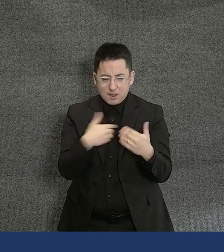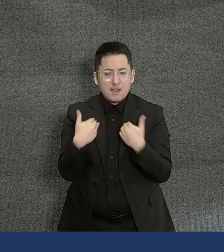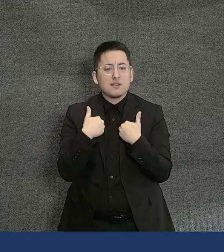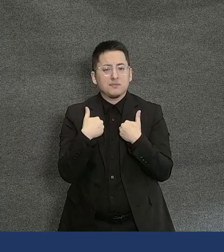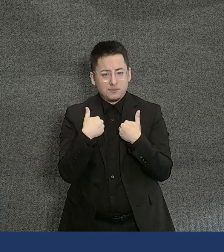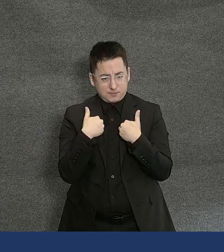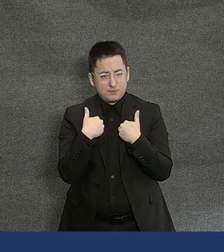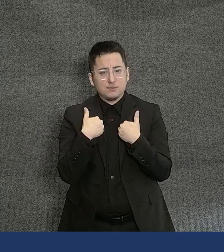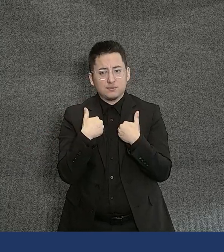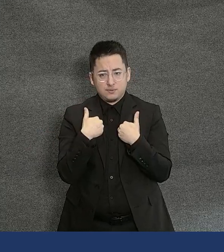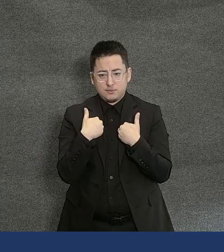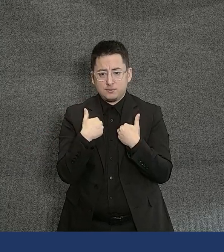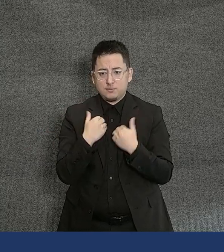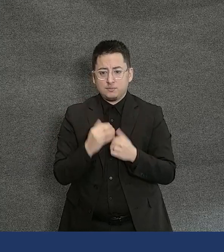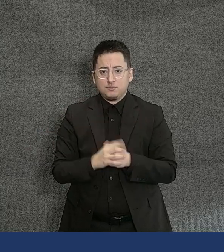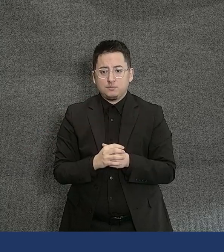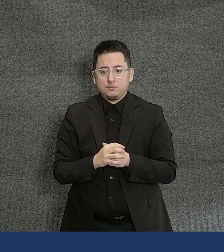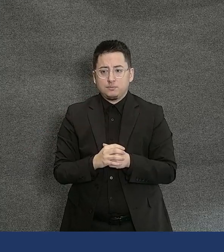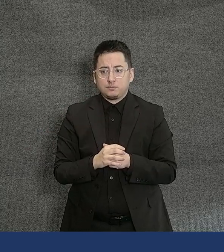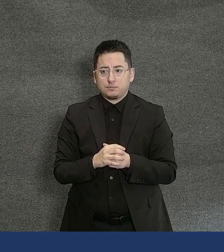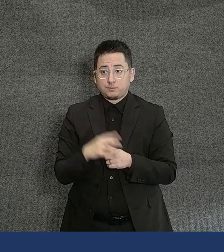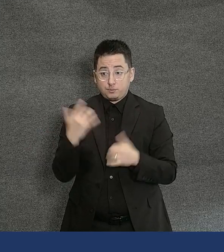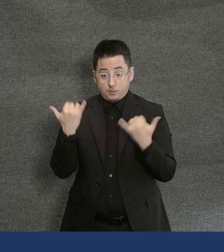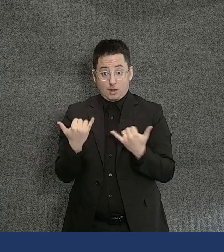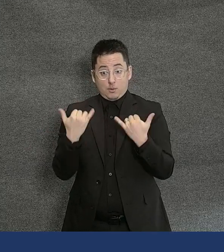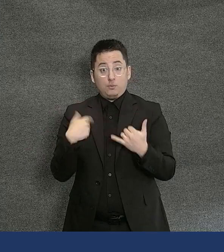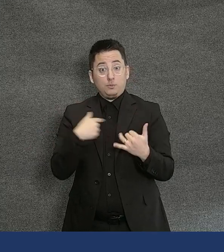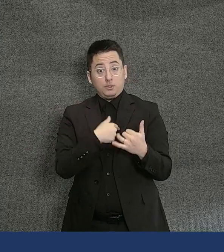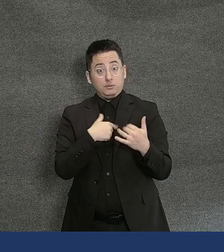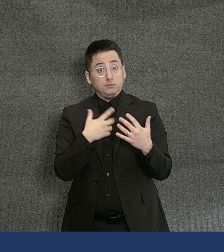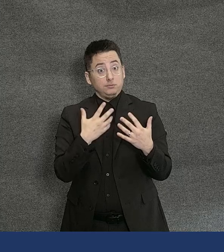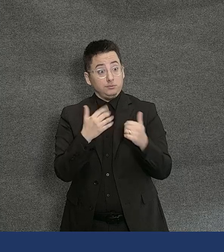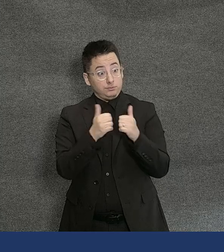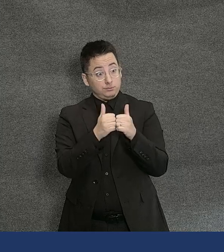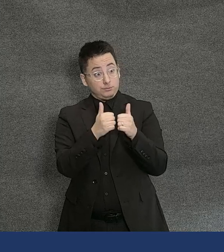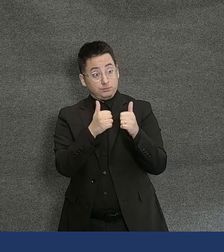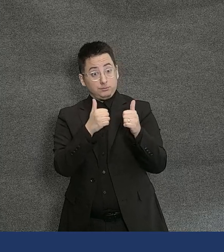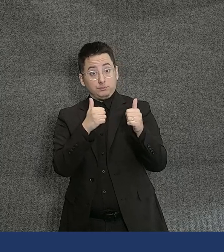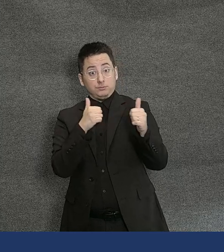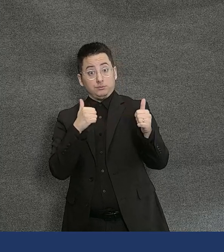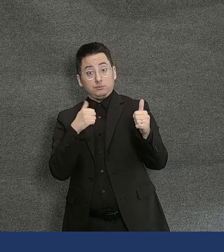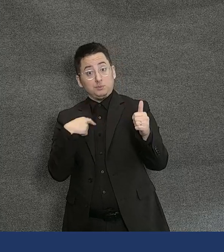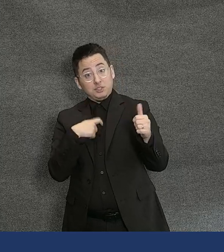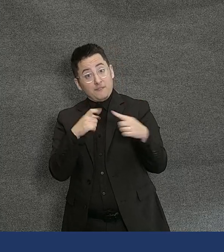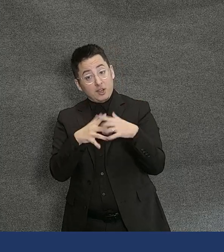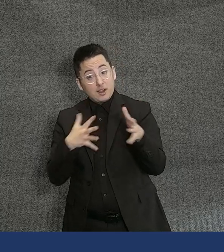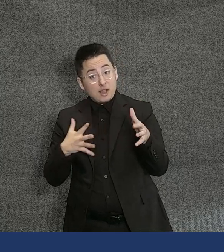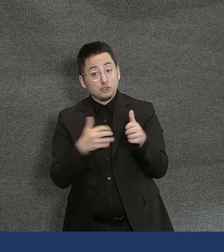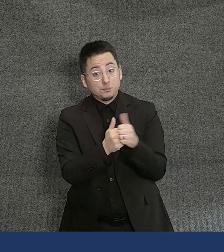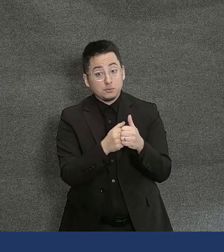And so we need to make sure that we're doing everything we can to protect that work.